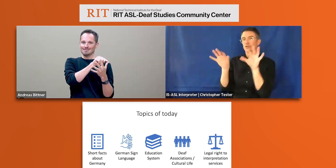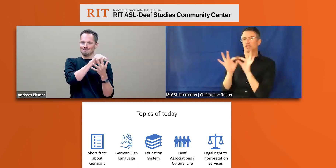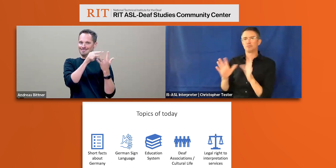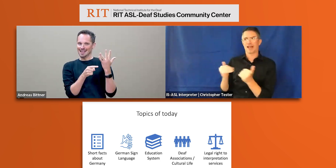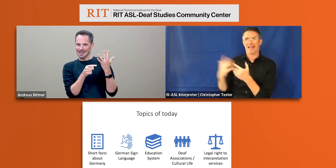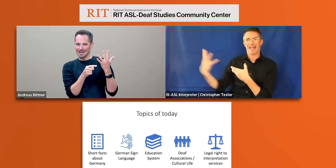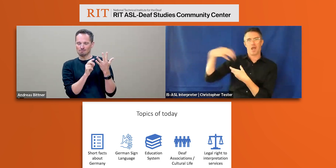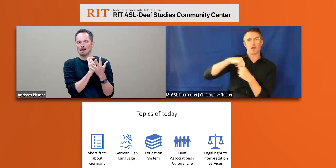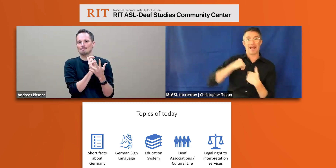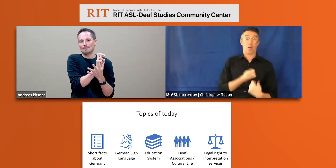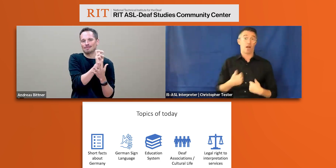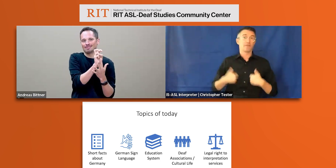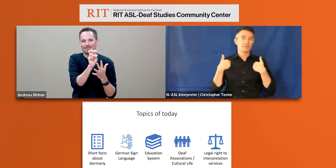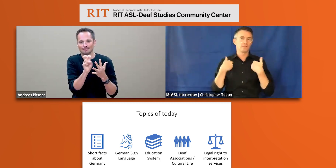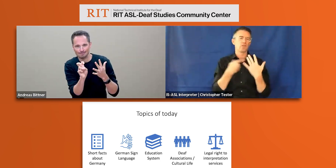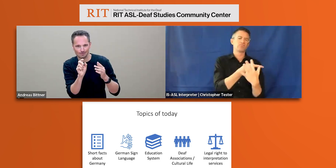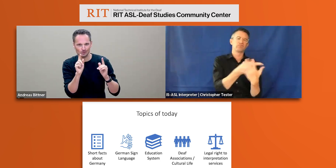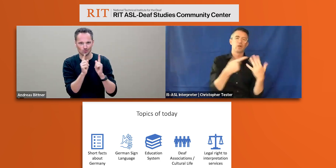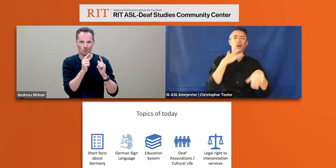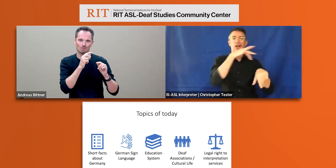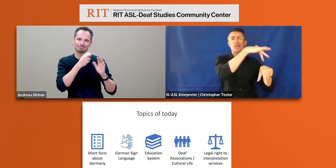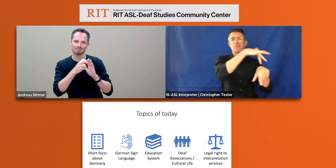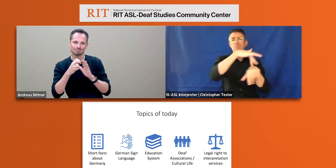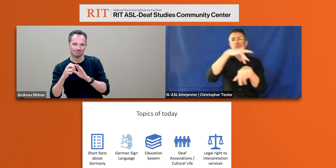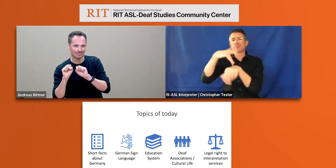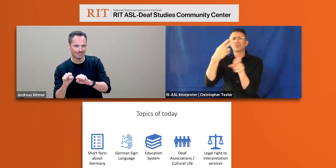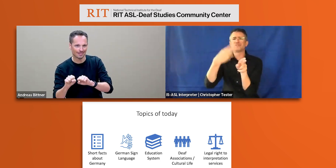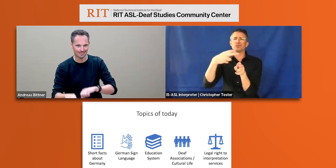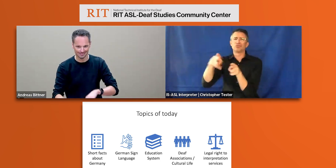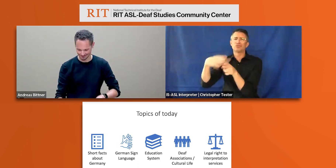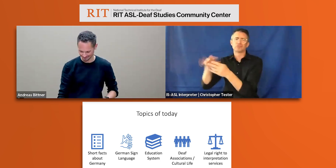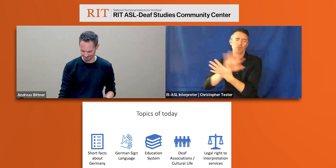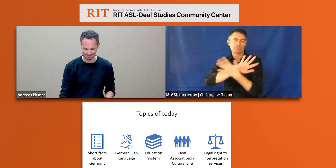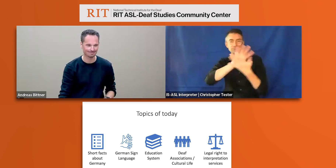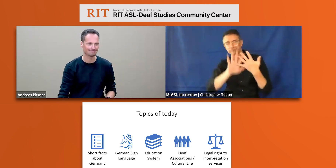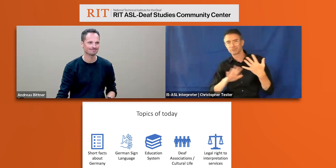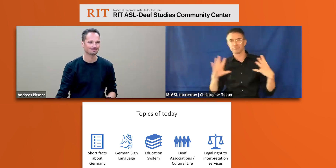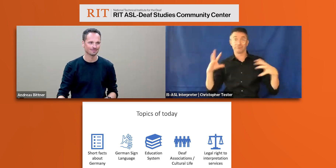and then the legal right to interpretation services.